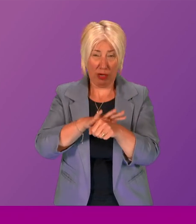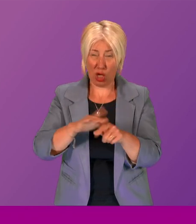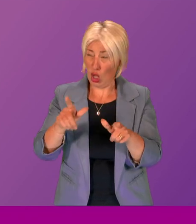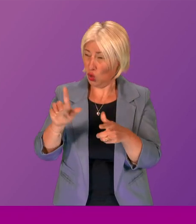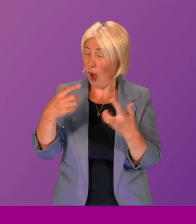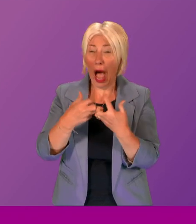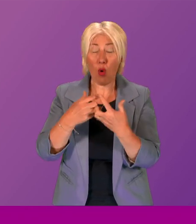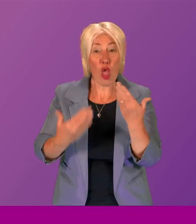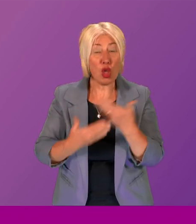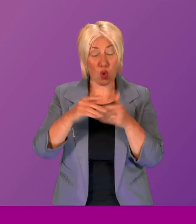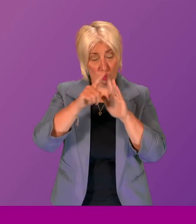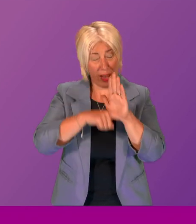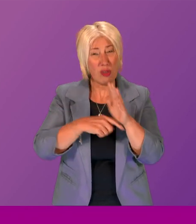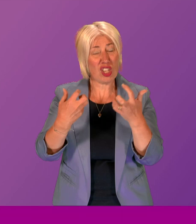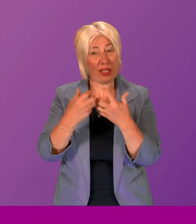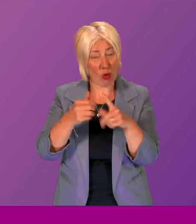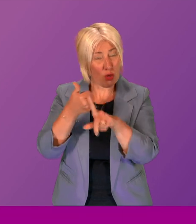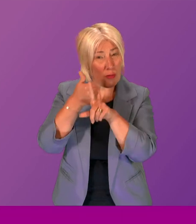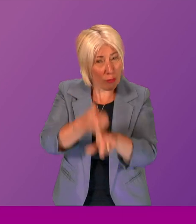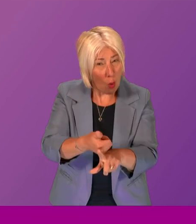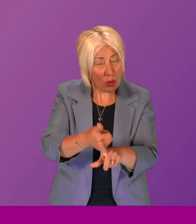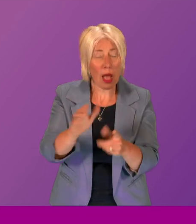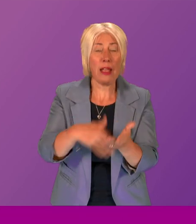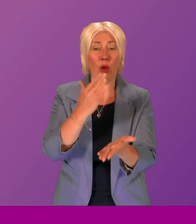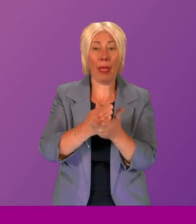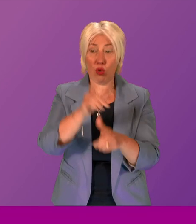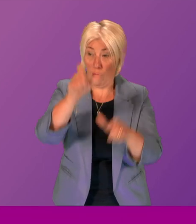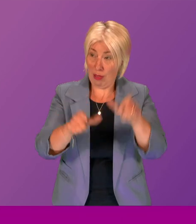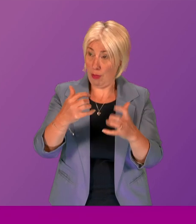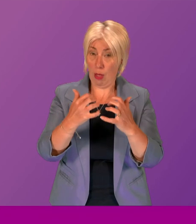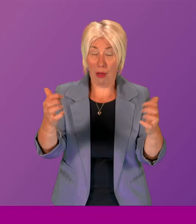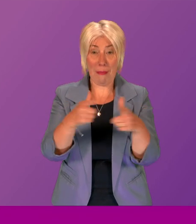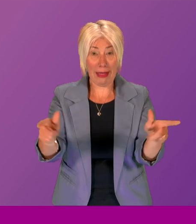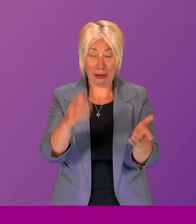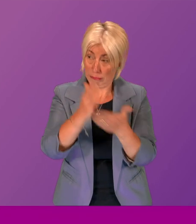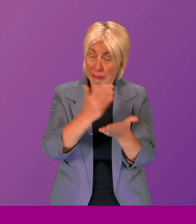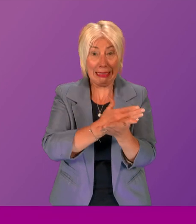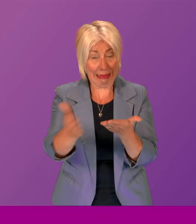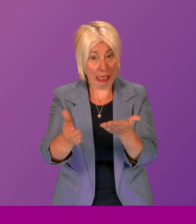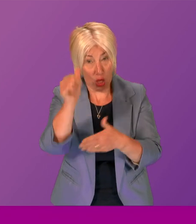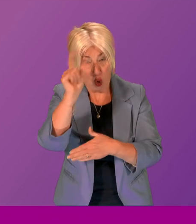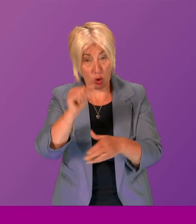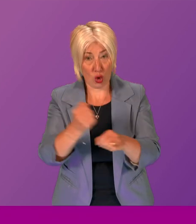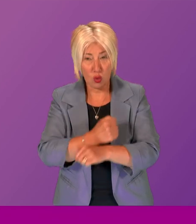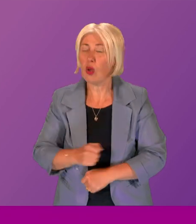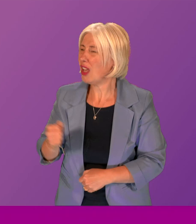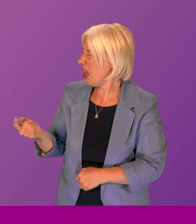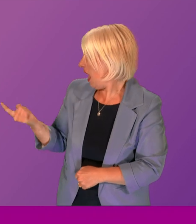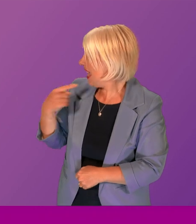regulations and to ensure that there is clarity for the public? Jamie Greene makes the point that we did not keep pace with the United Kingdom legislation—well,